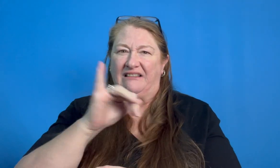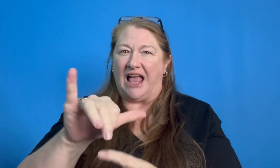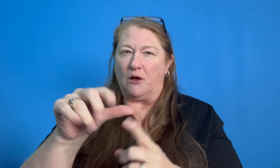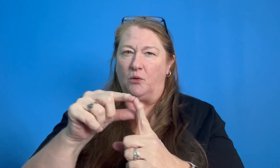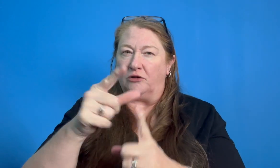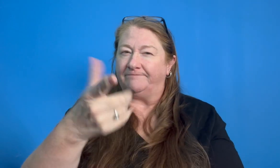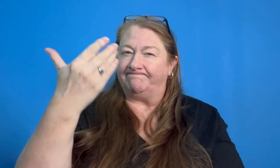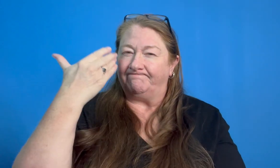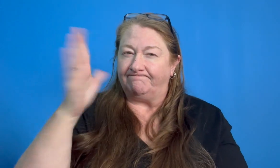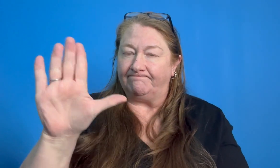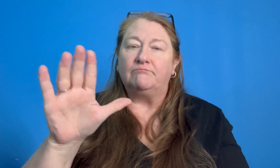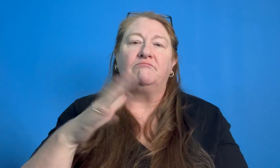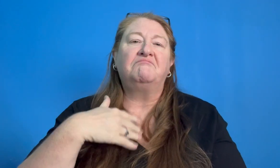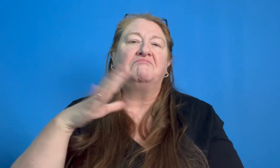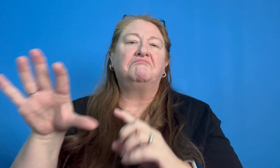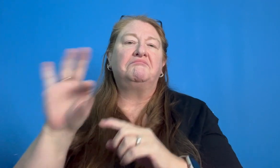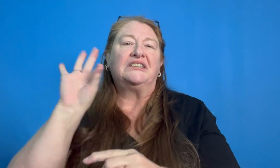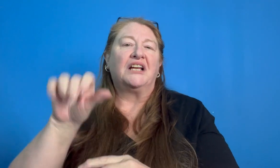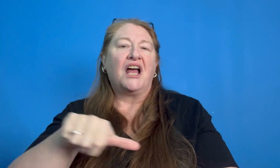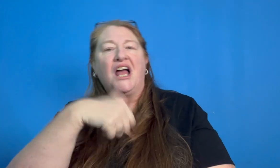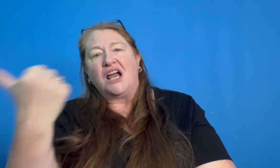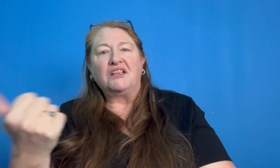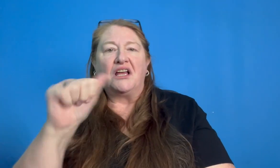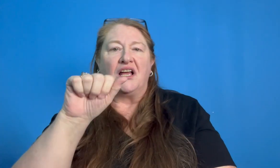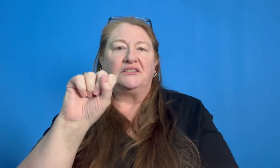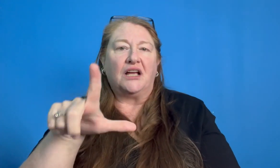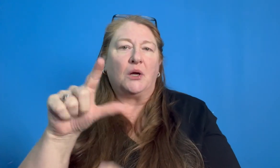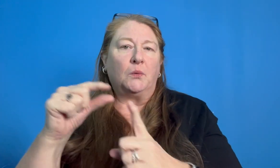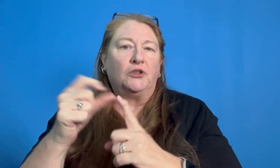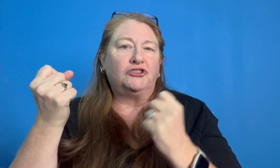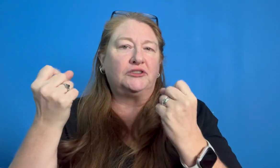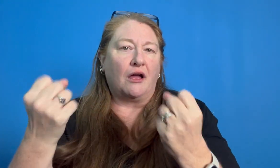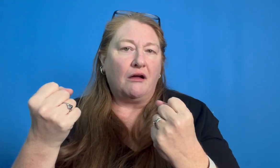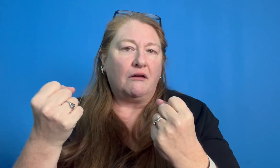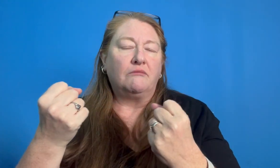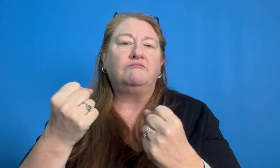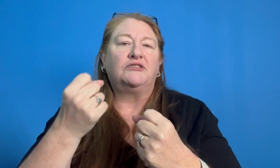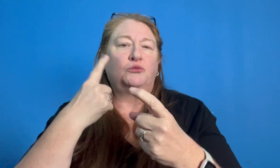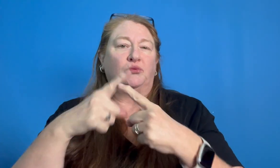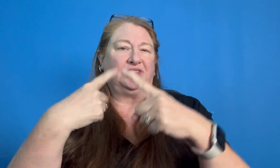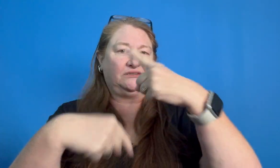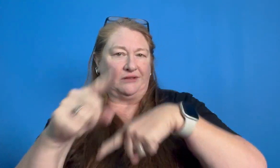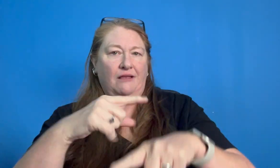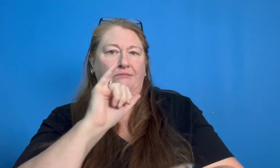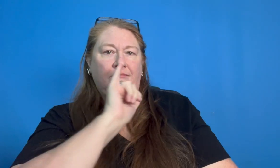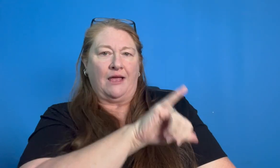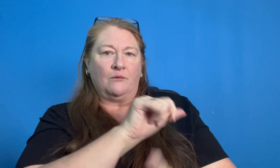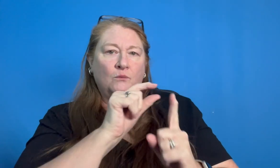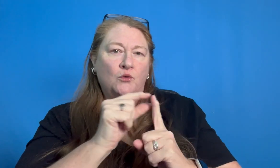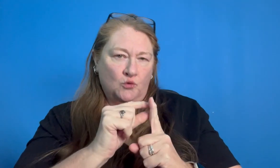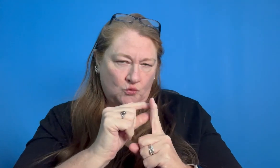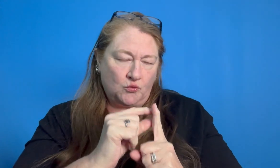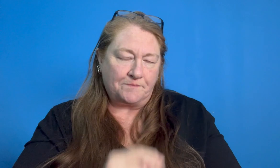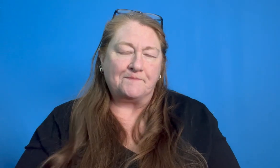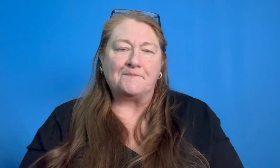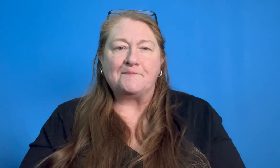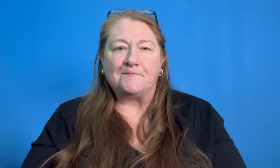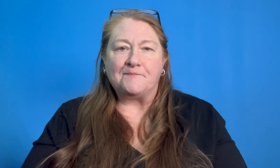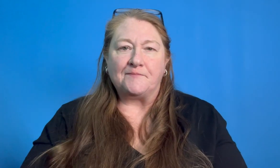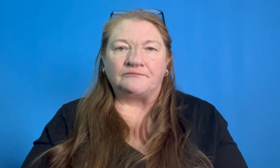Maybe the student does not know that one word, so you provide another that will help link the word.